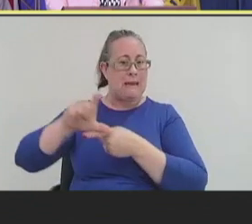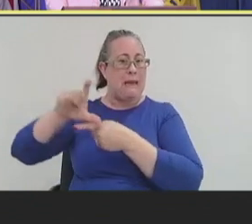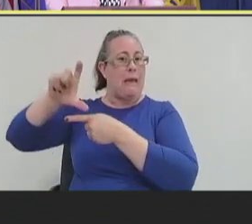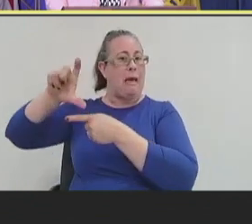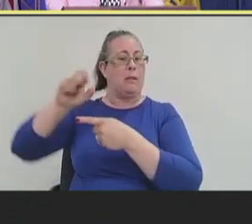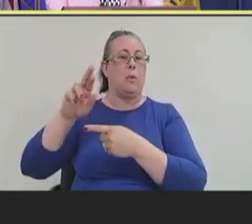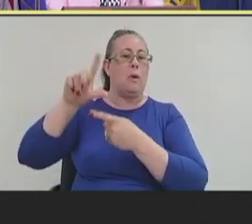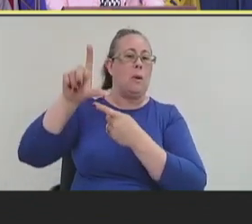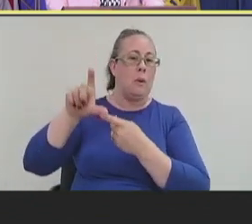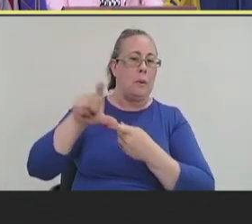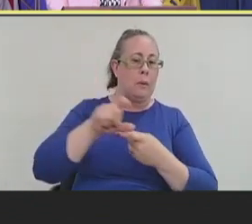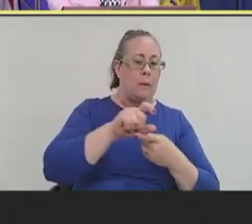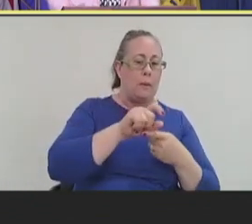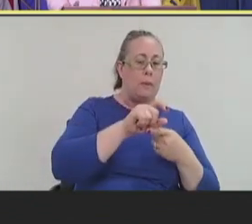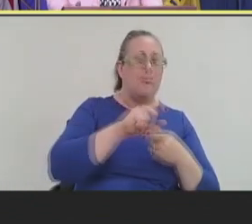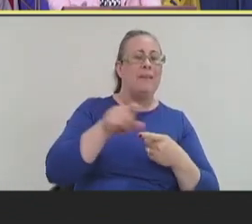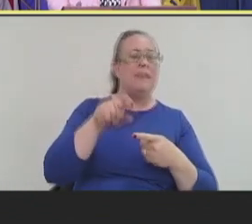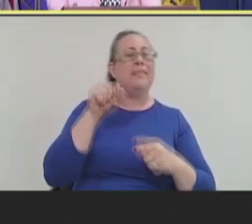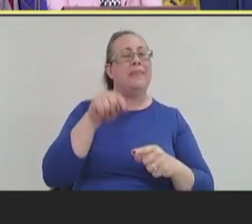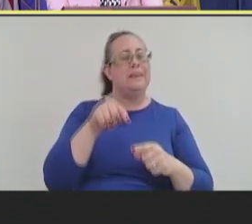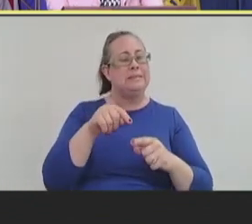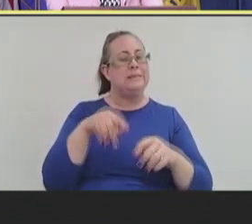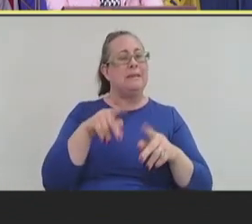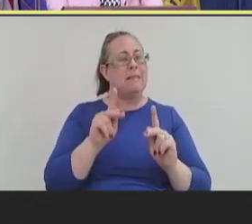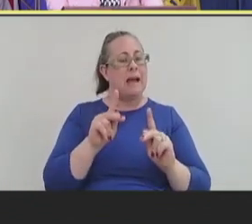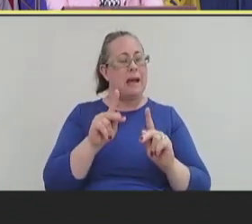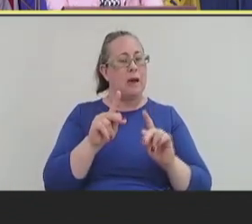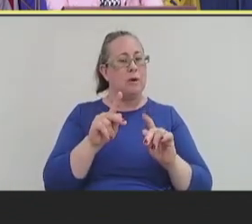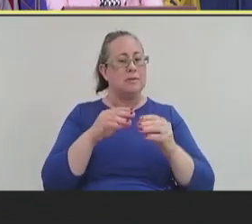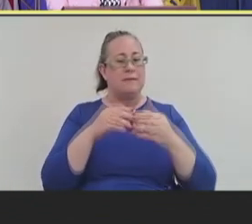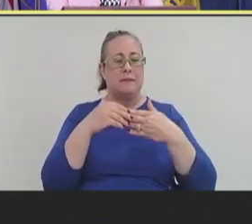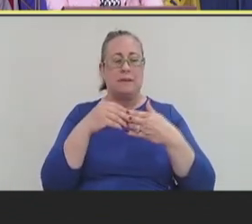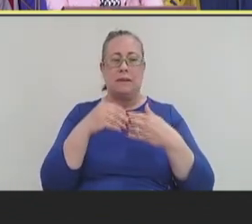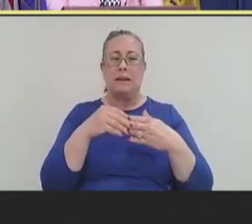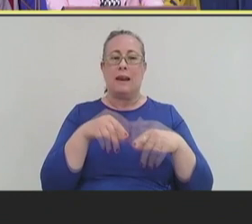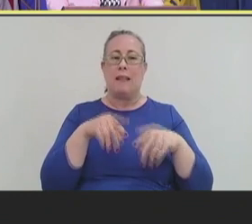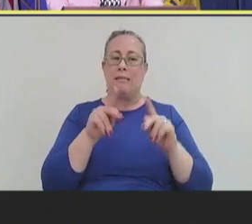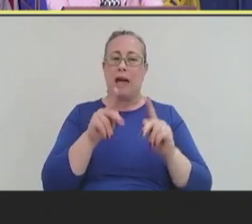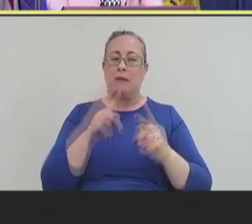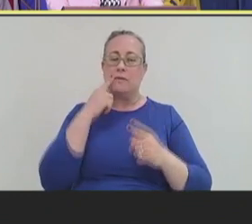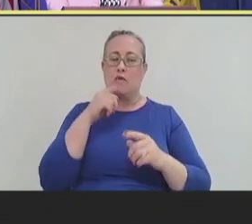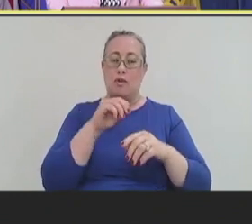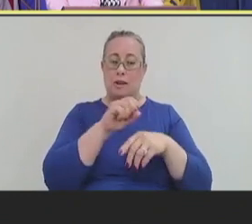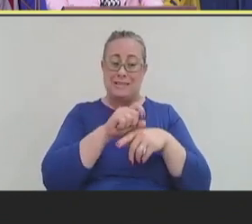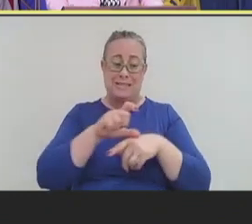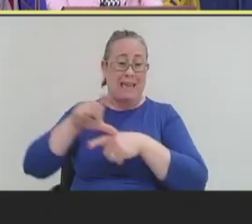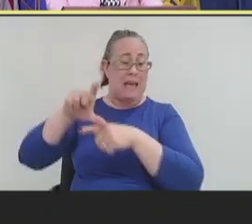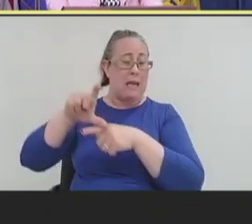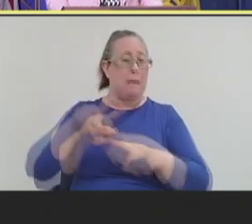flexibility and the ability to scale, it is not necessarily more cost-effective or cheaper. So,